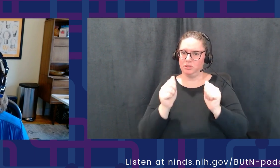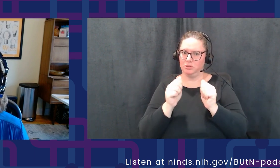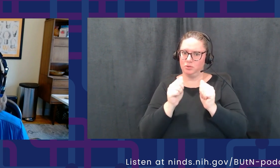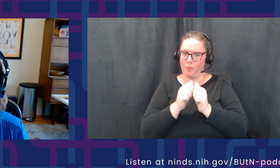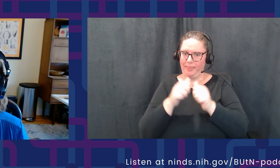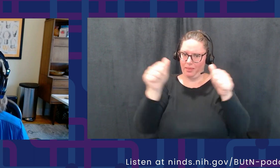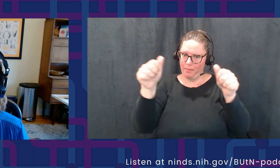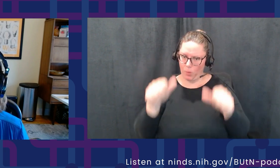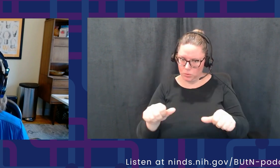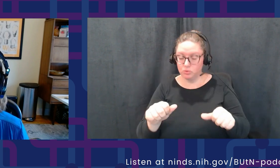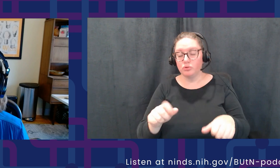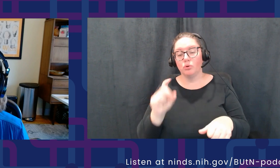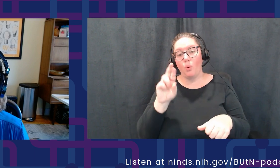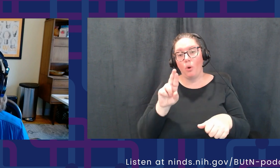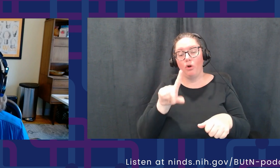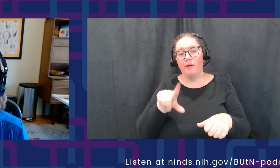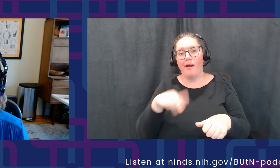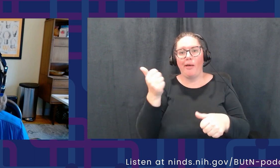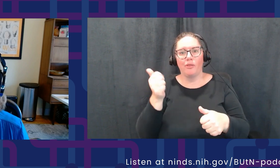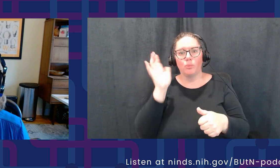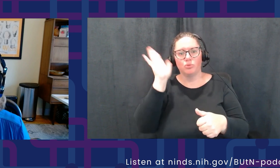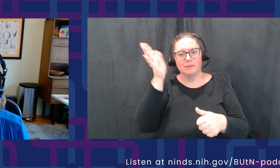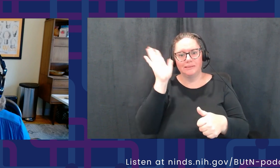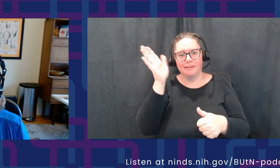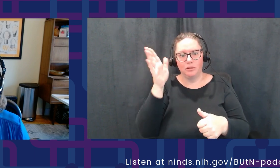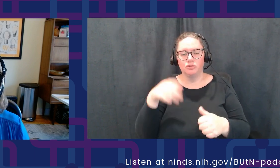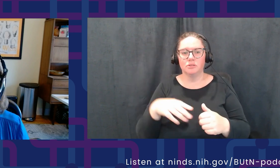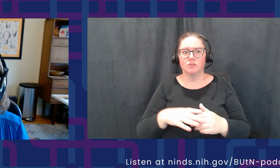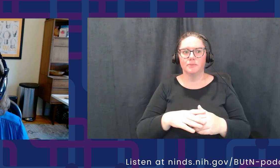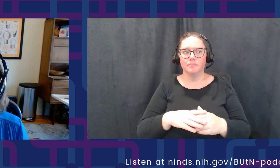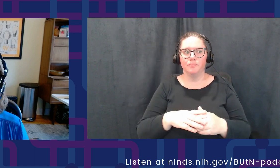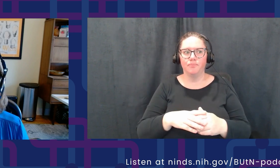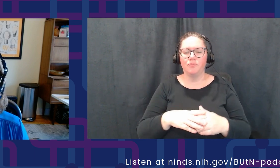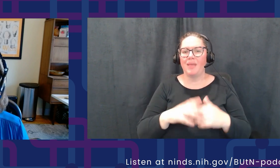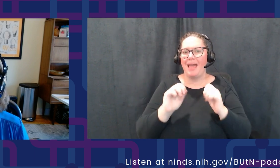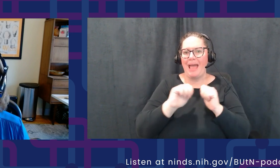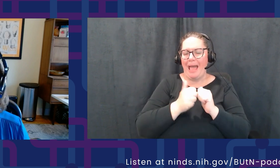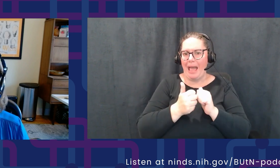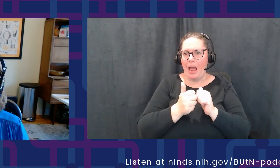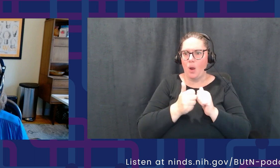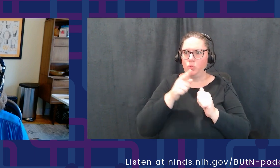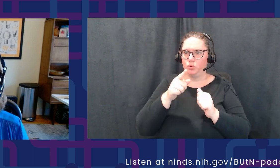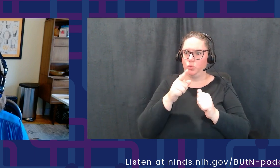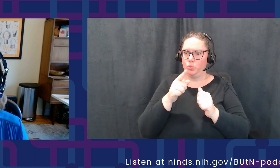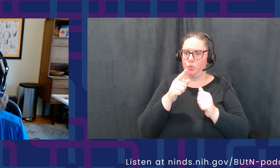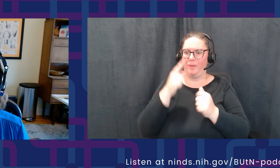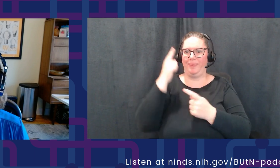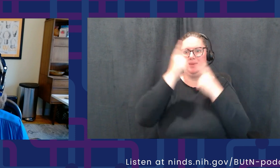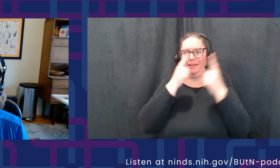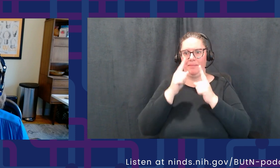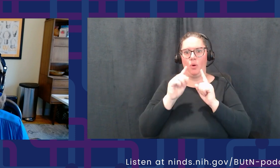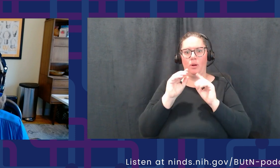or other presentations. So how do you think about putting your slides together